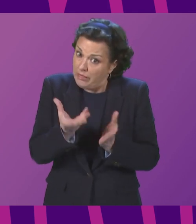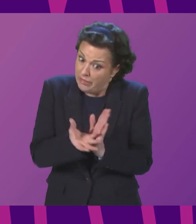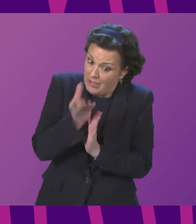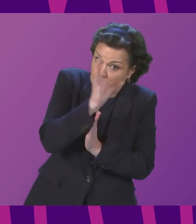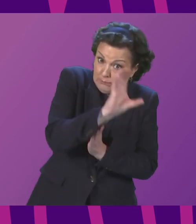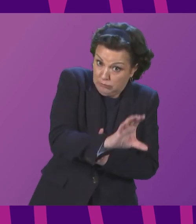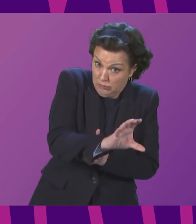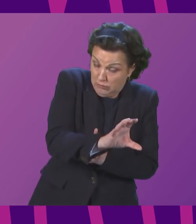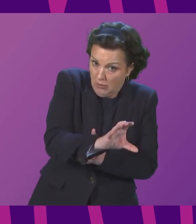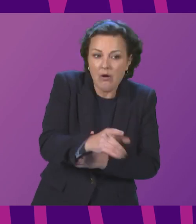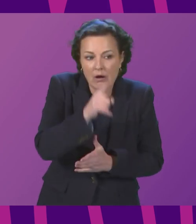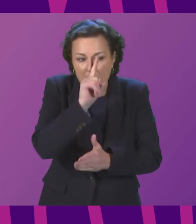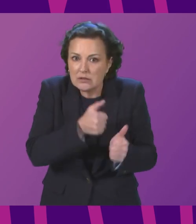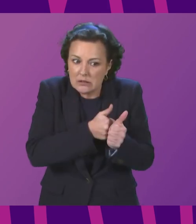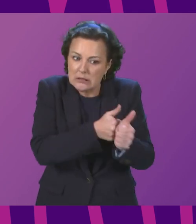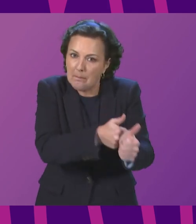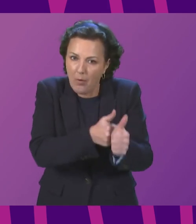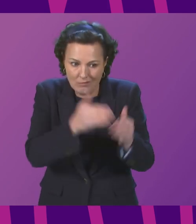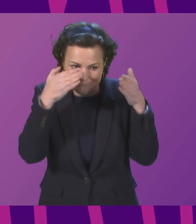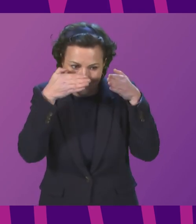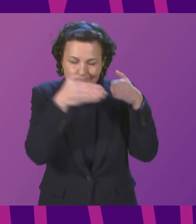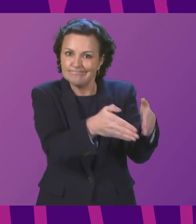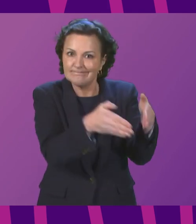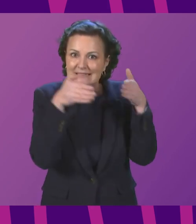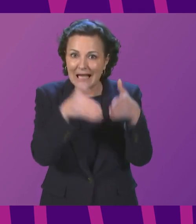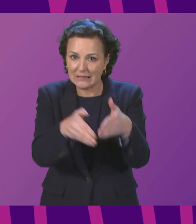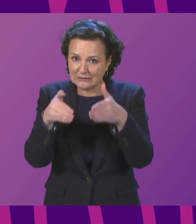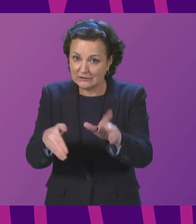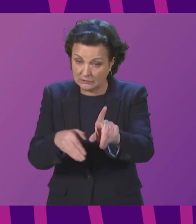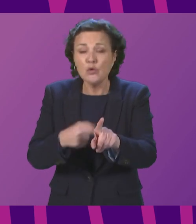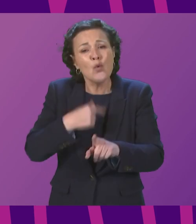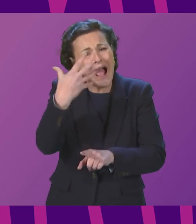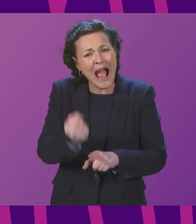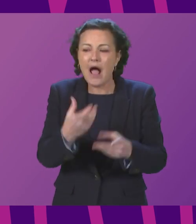element to our hospitality support, but we are also looking at how we target other sectors